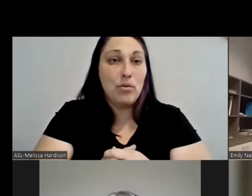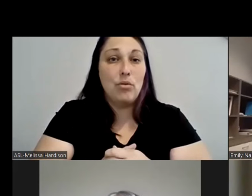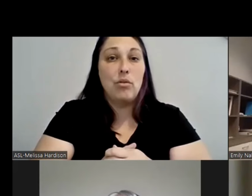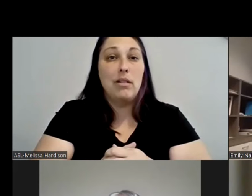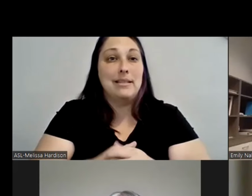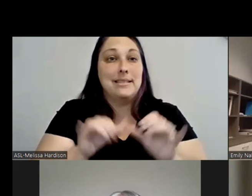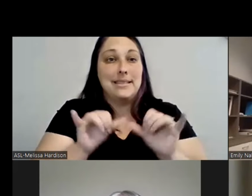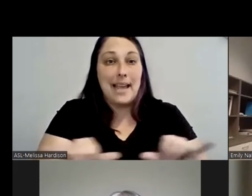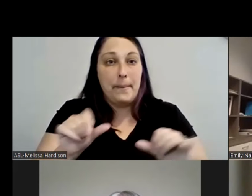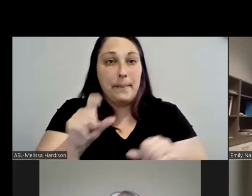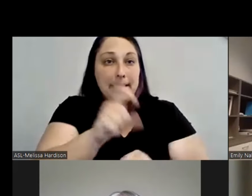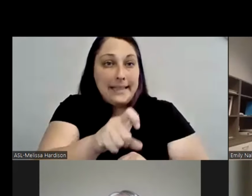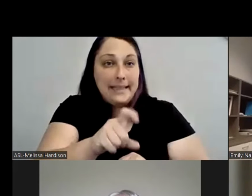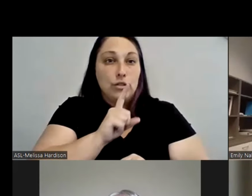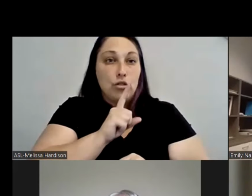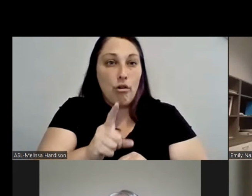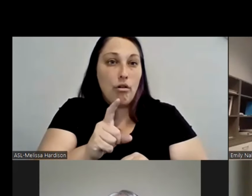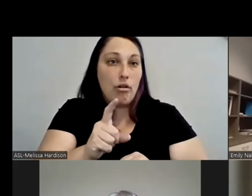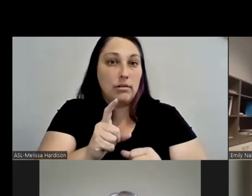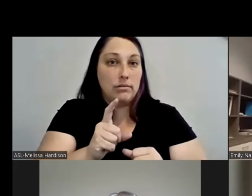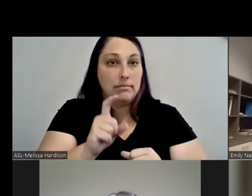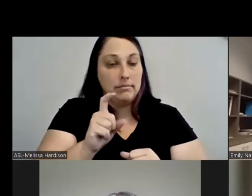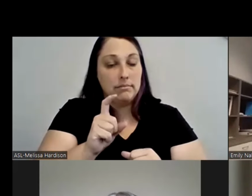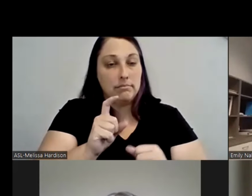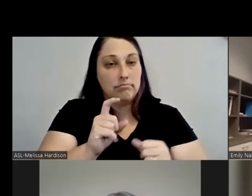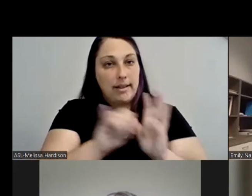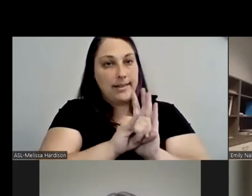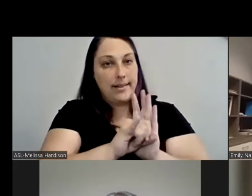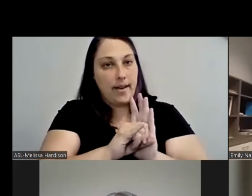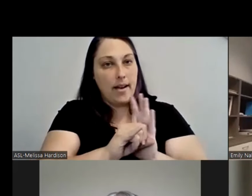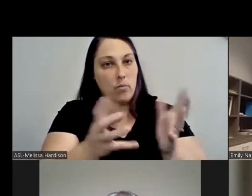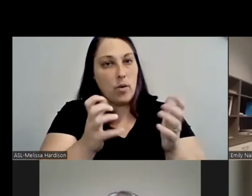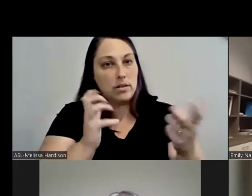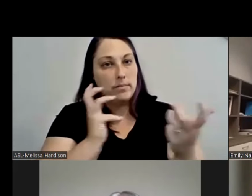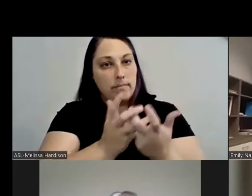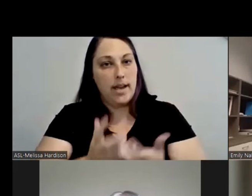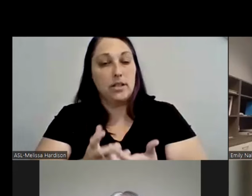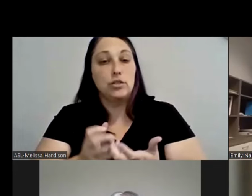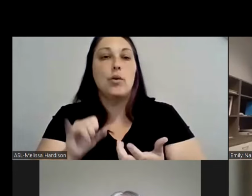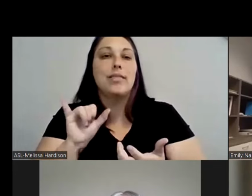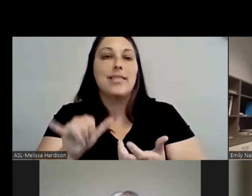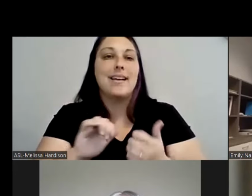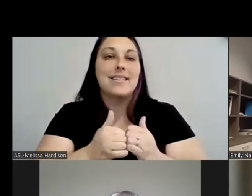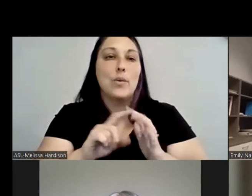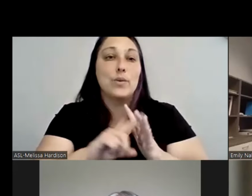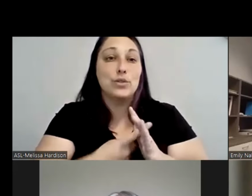urban develop and, there are programs -- development, working to access housing, or support people with supportive services.